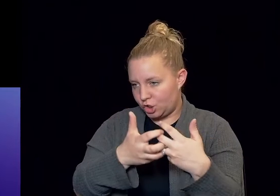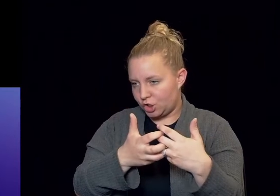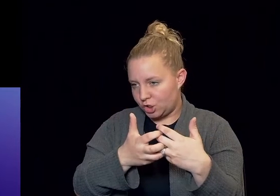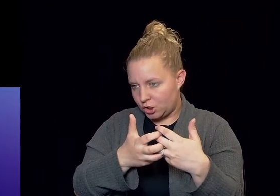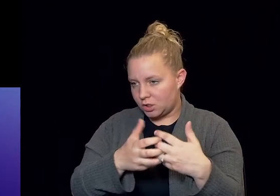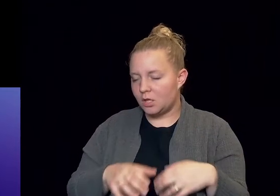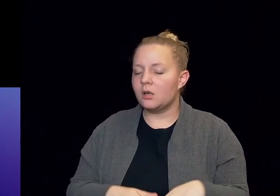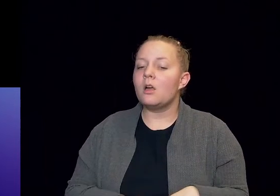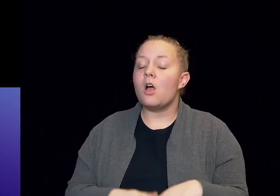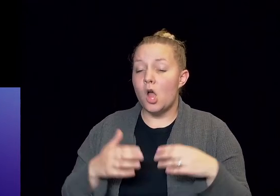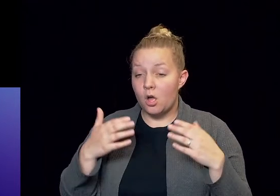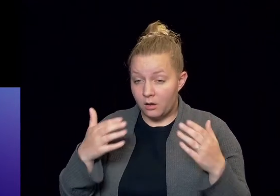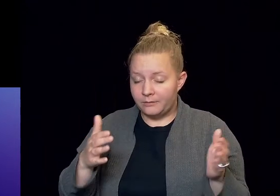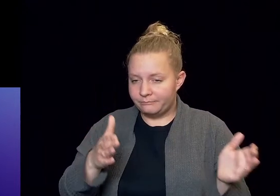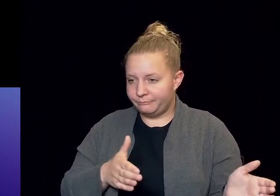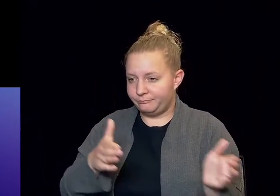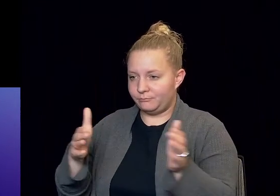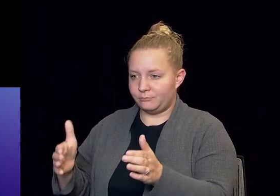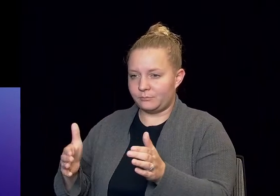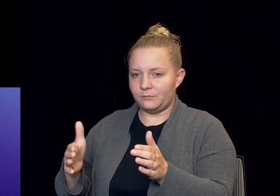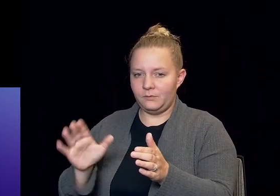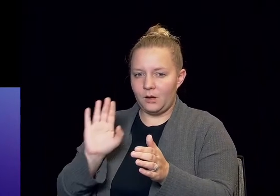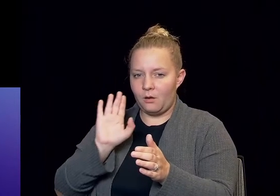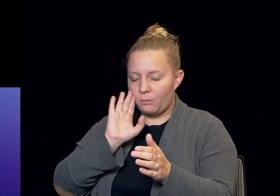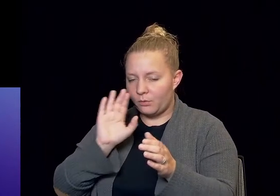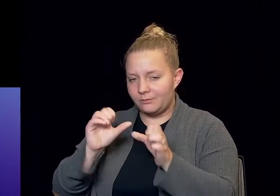All right, let's get this next one going and then I'll have you continue simplifying. So,